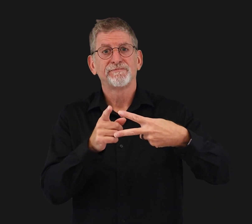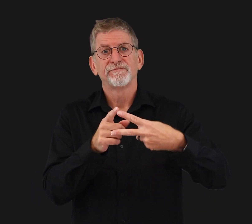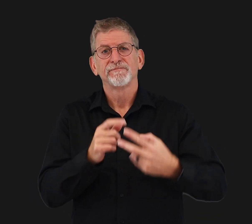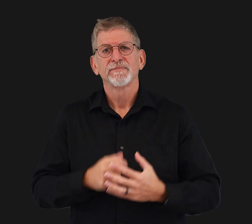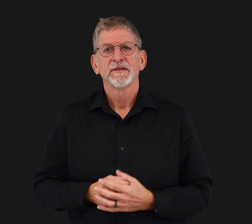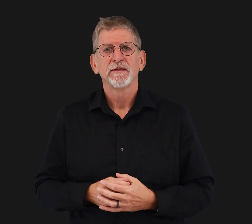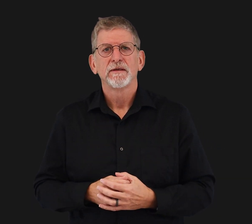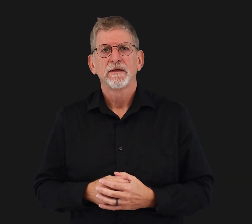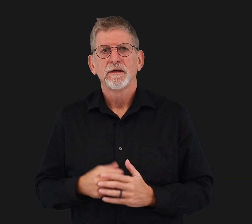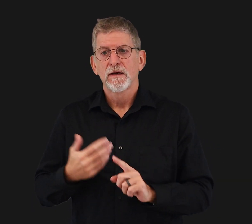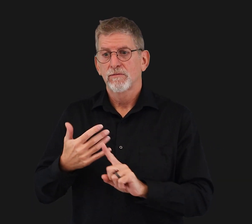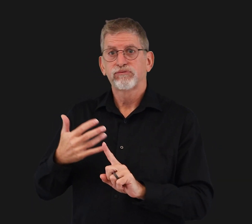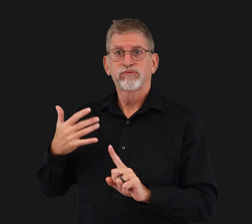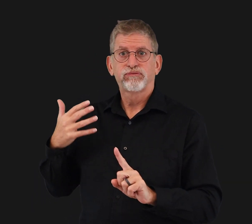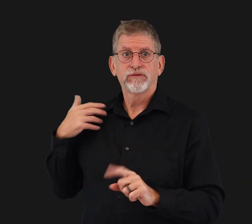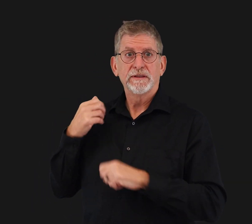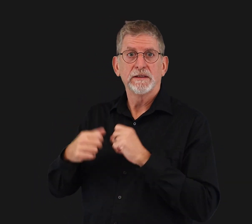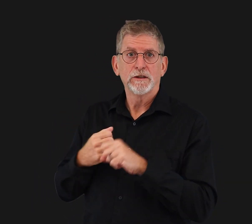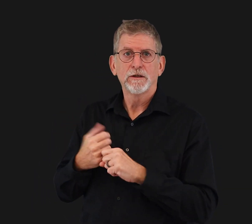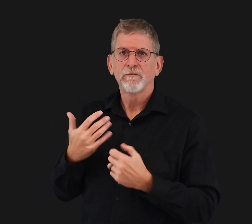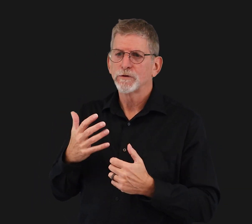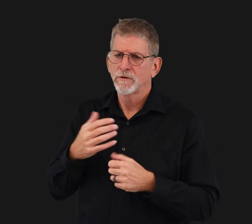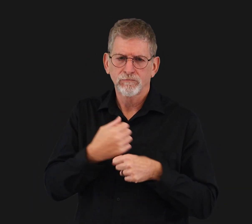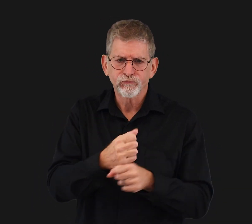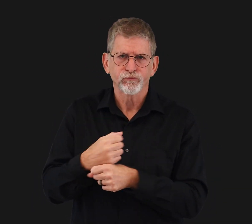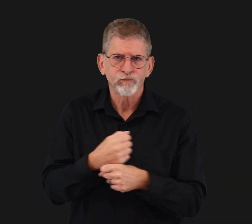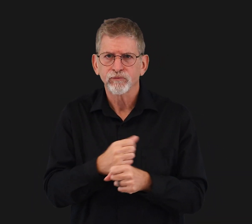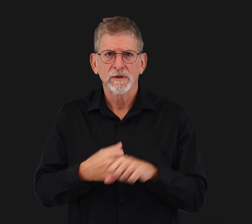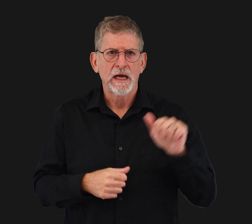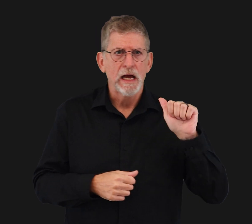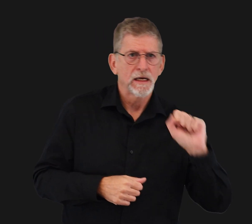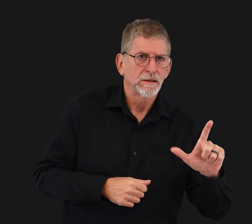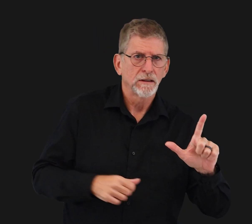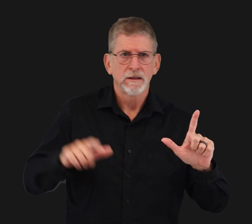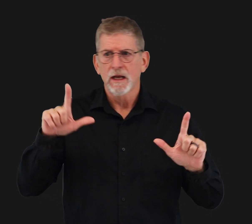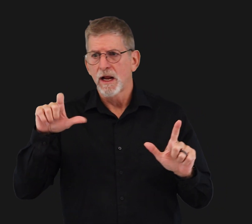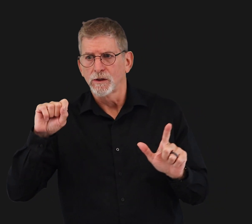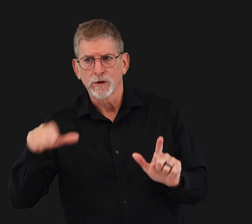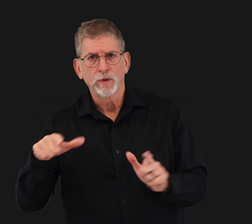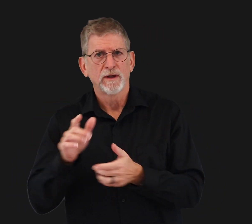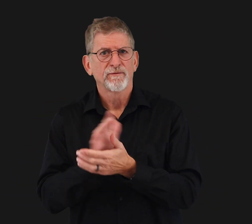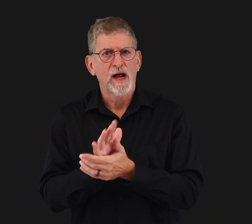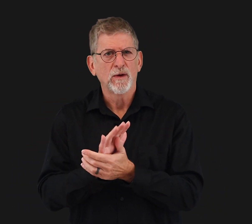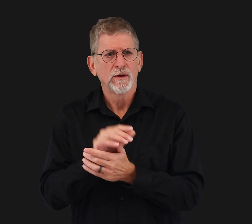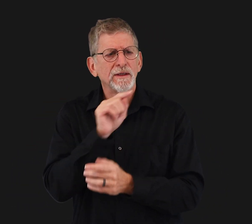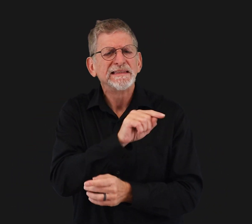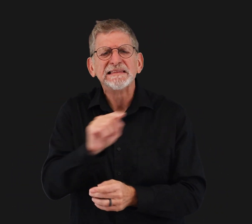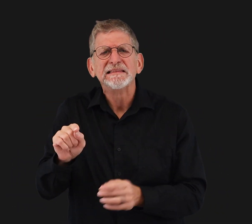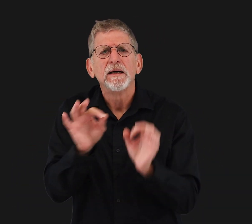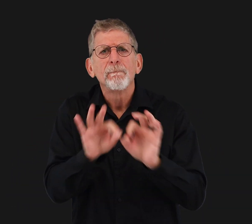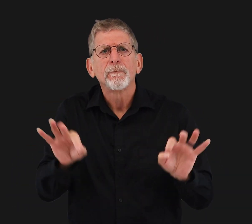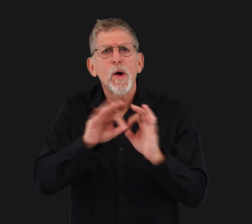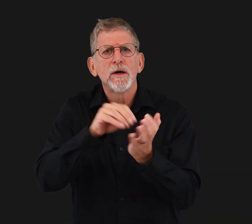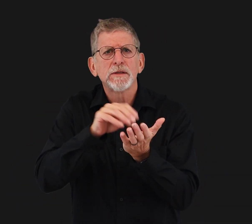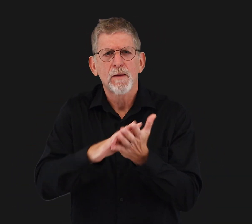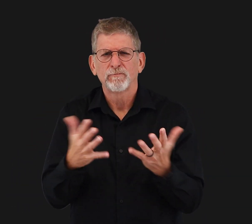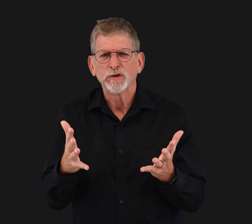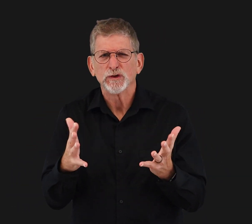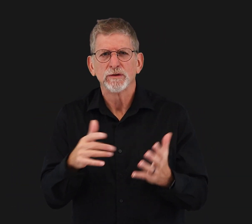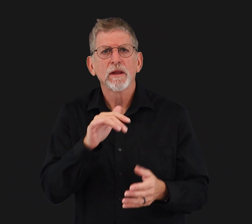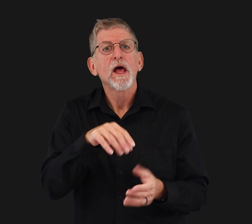• Over the past year, we have produced new ASL and LSQ videos on key documents.